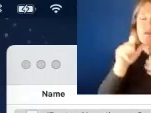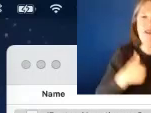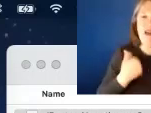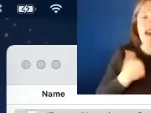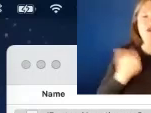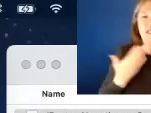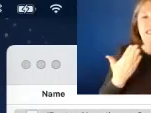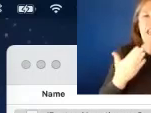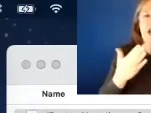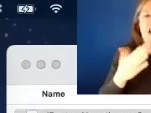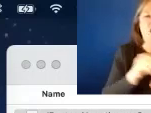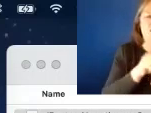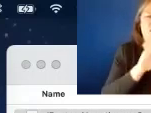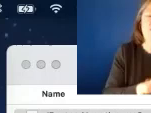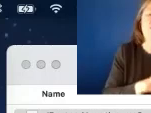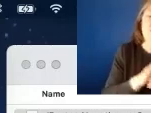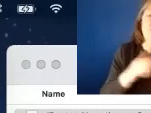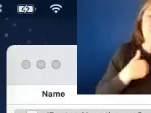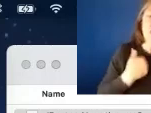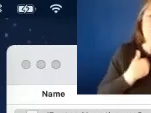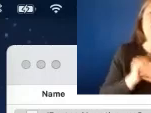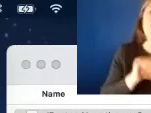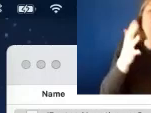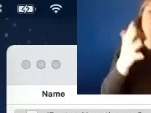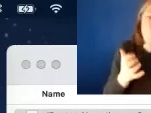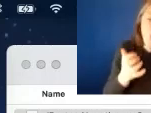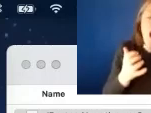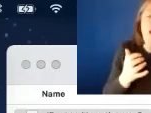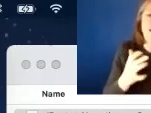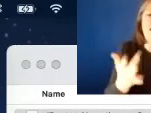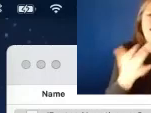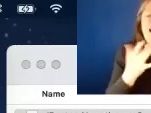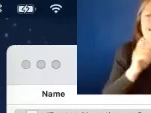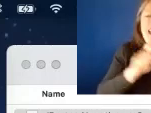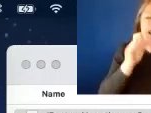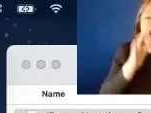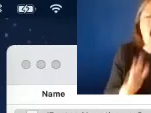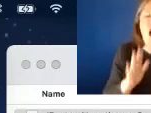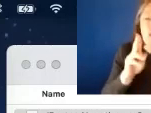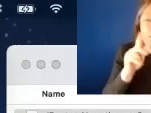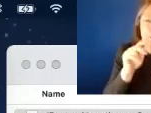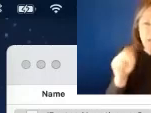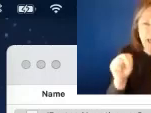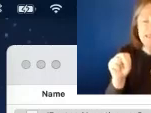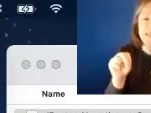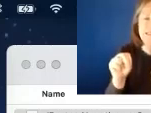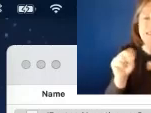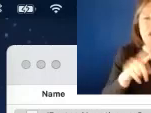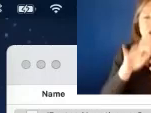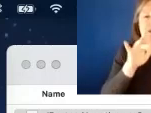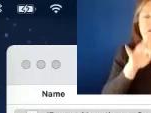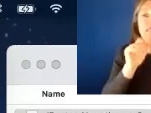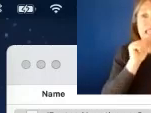you just put in the address that you want. 07:23:42 It will not affect your registration